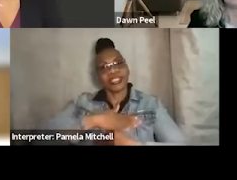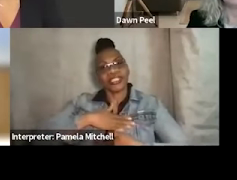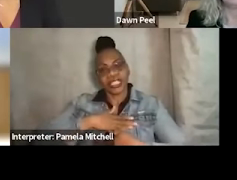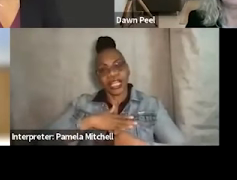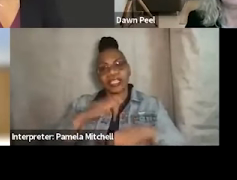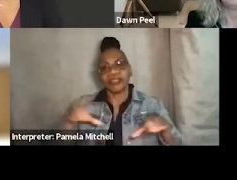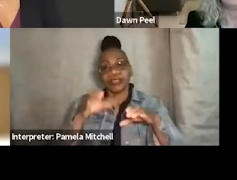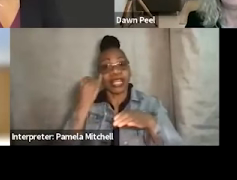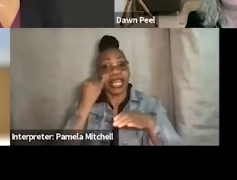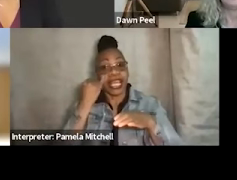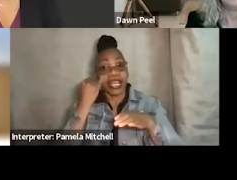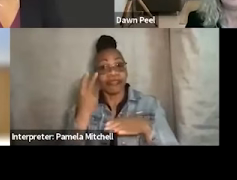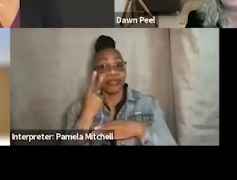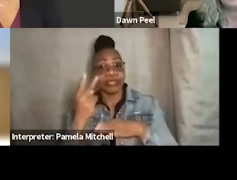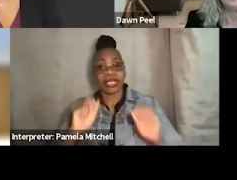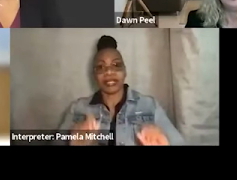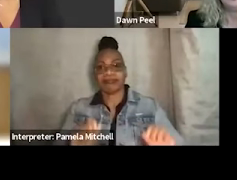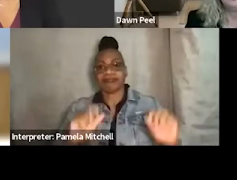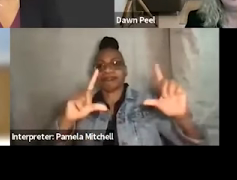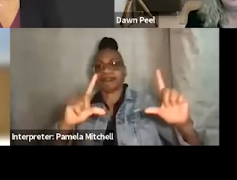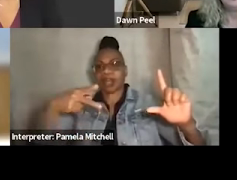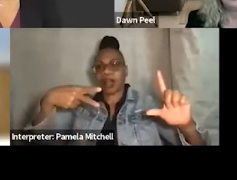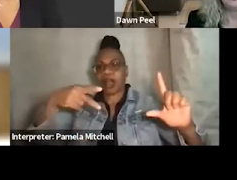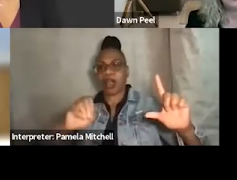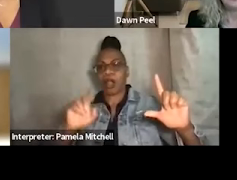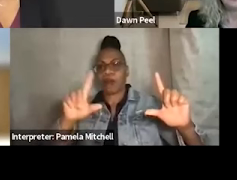if you'd like to enter your information, we do appreciate hearing from you.